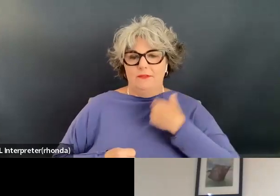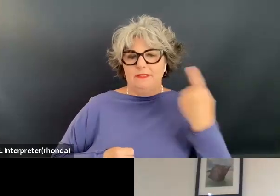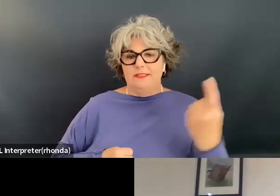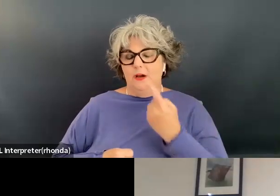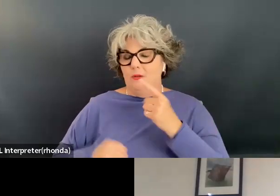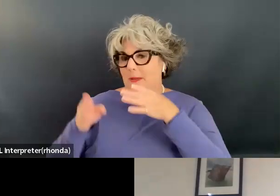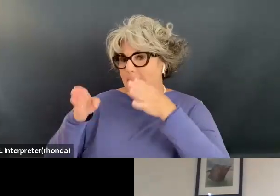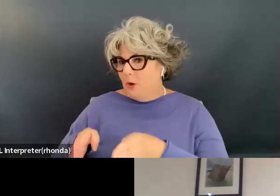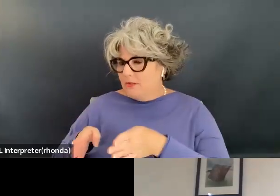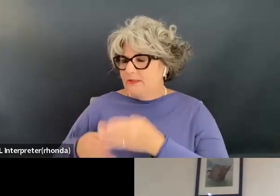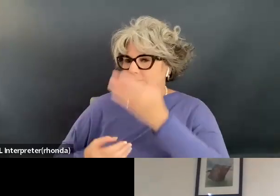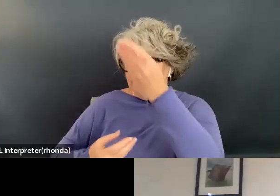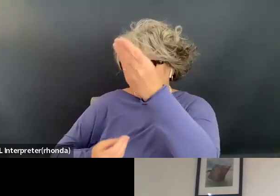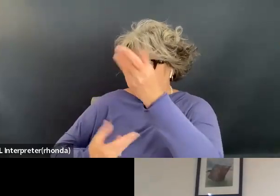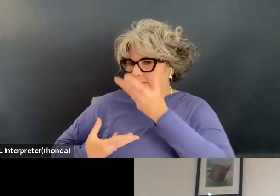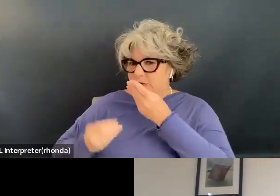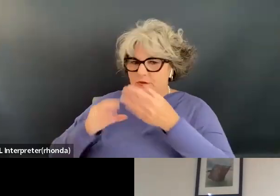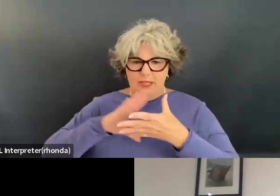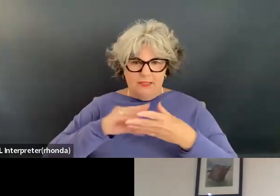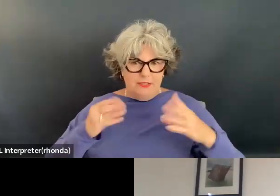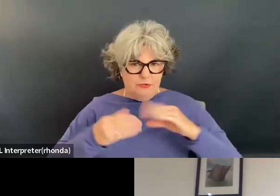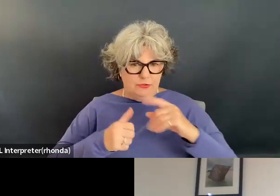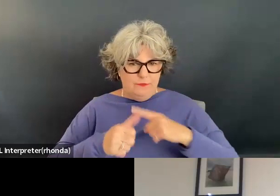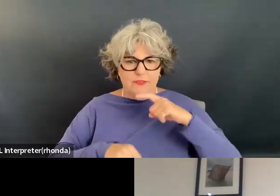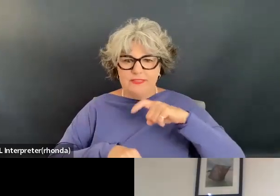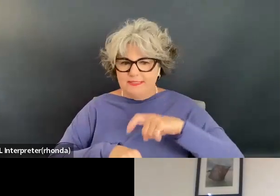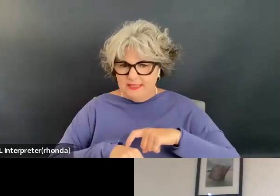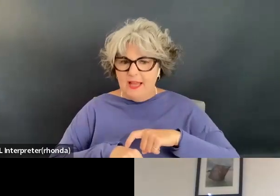And when he shared his story for the first time to only me,